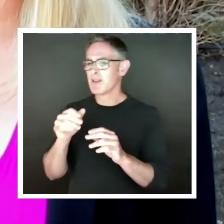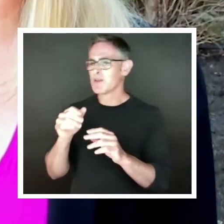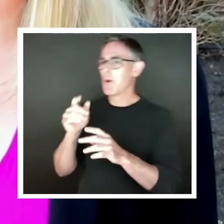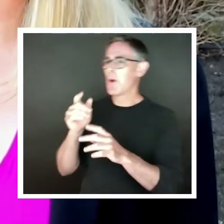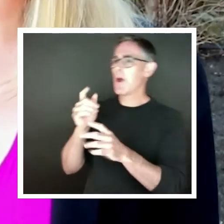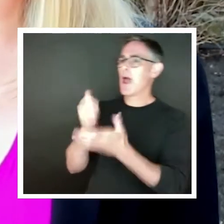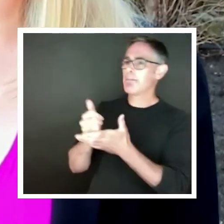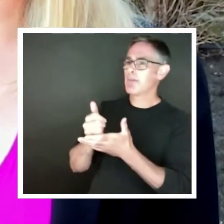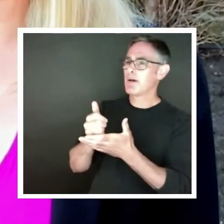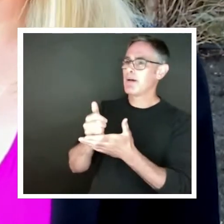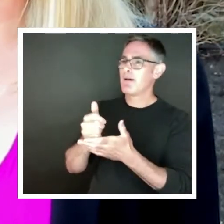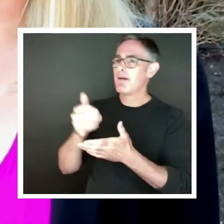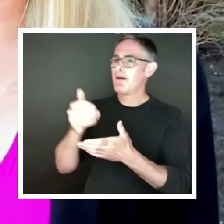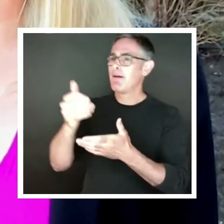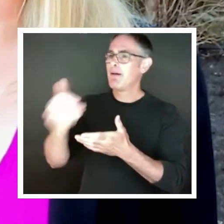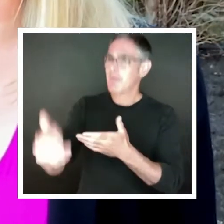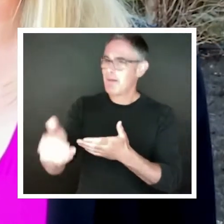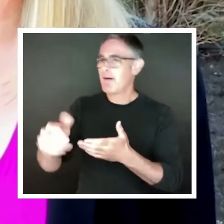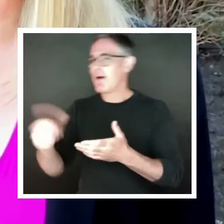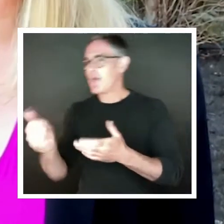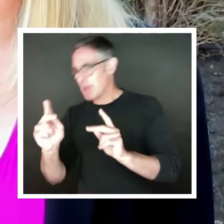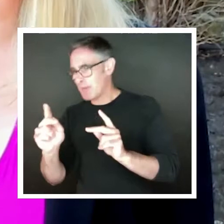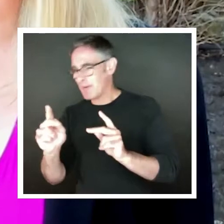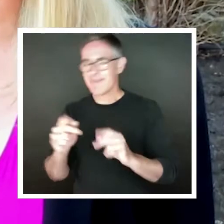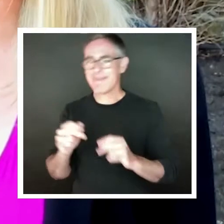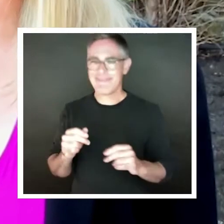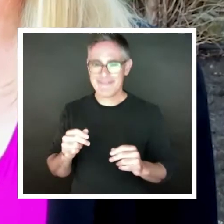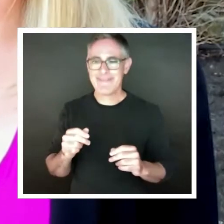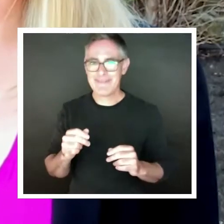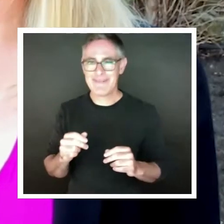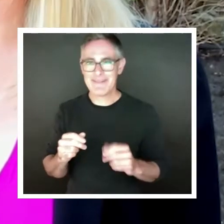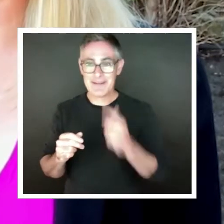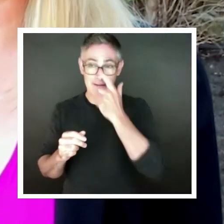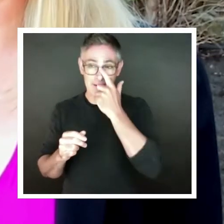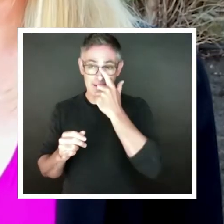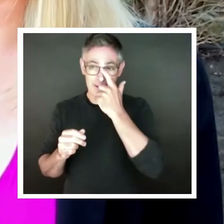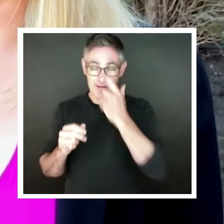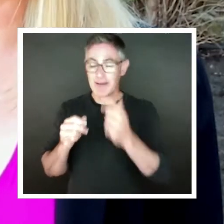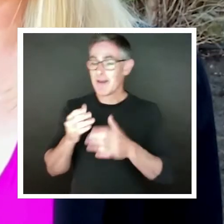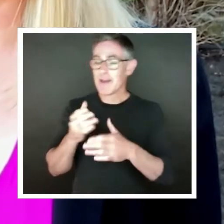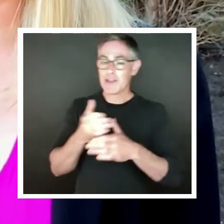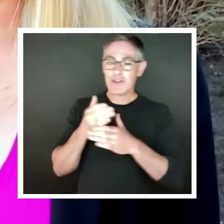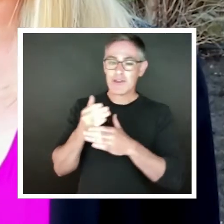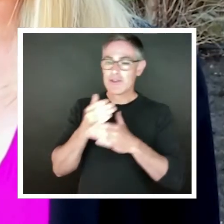There is no better way to encourage a future engineer than by sharing your story.